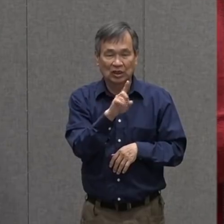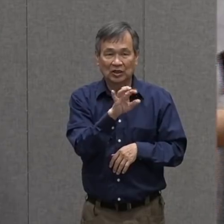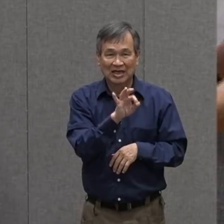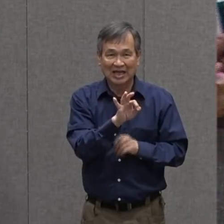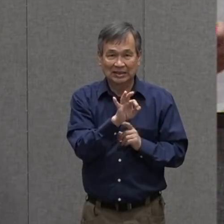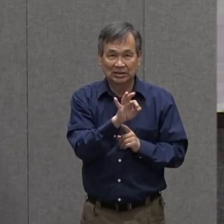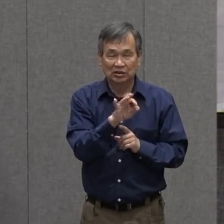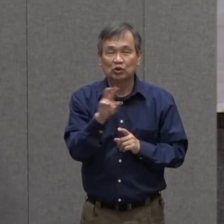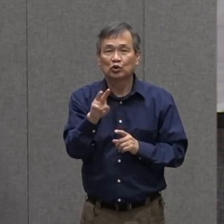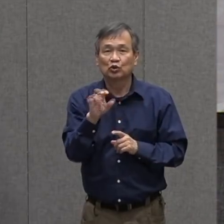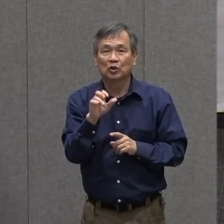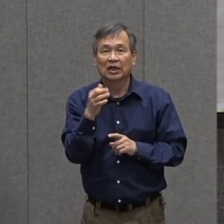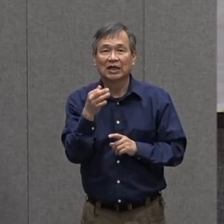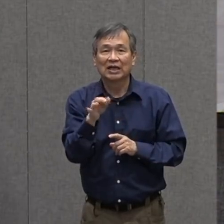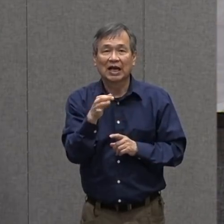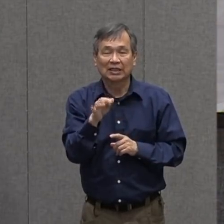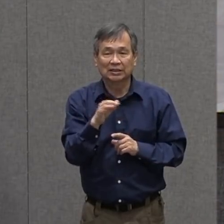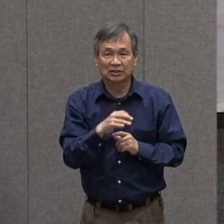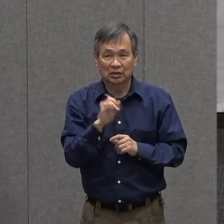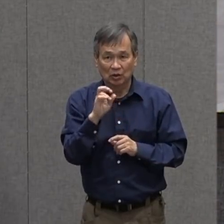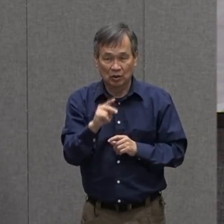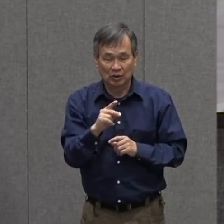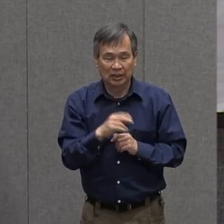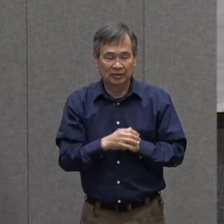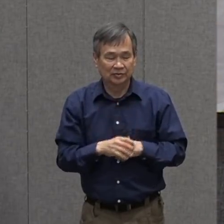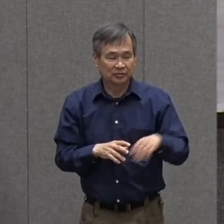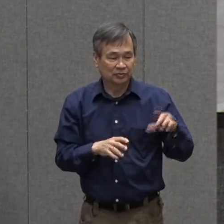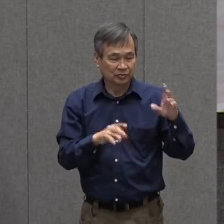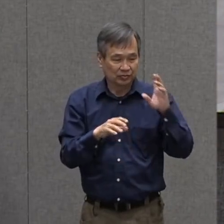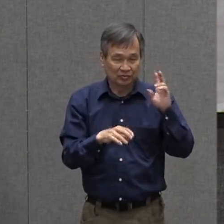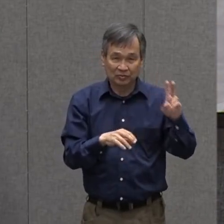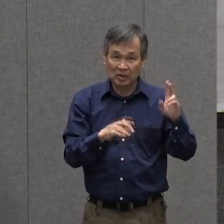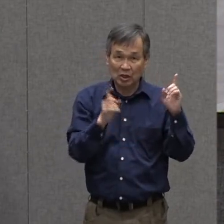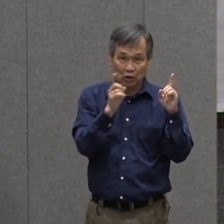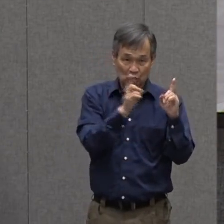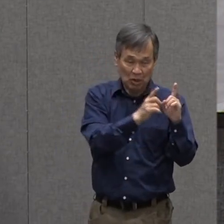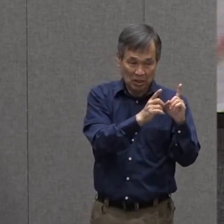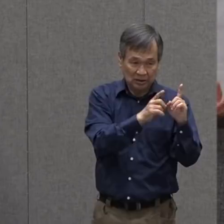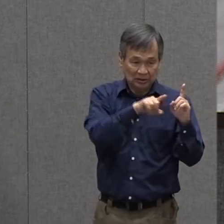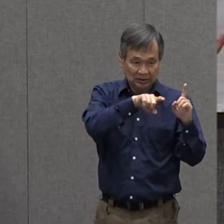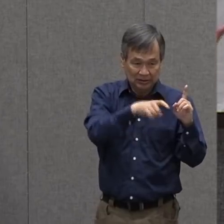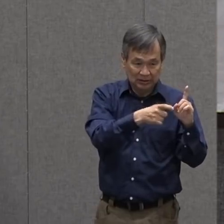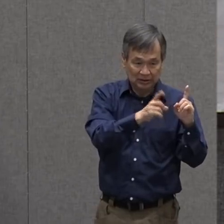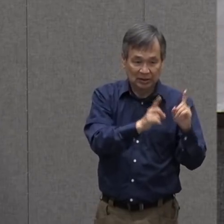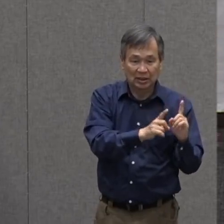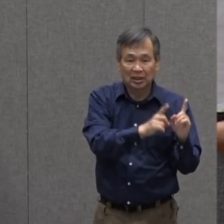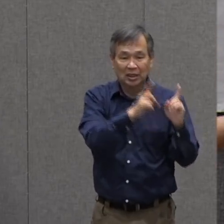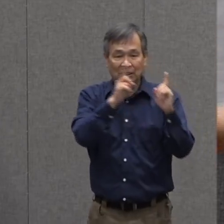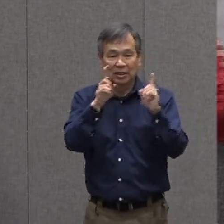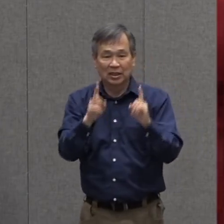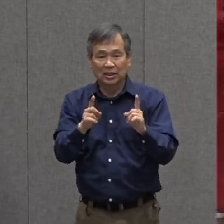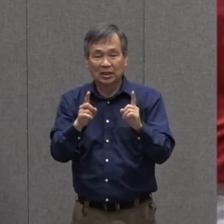All right? I'm gonna put a comma right after that here in just a moment because now I need to figure out whats the next smallest number?